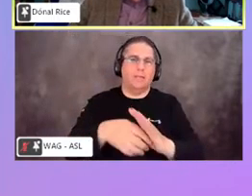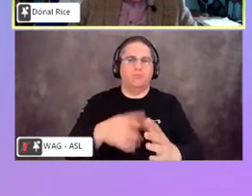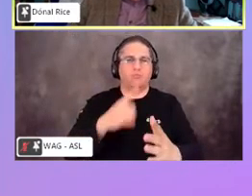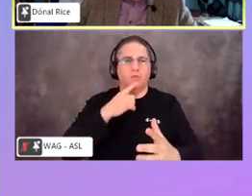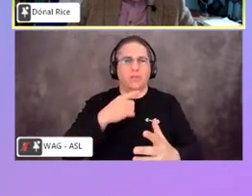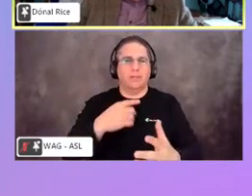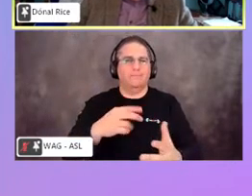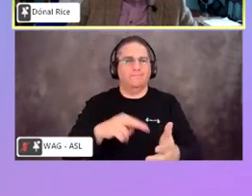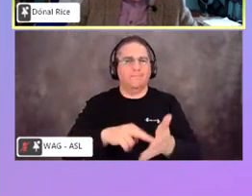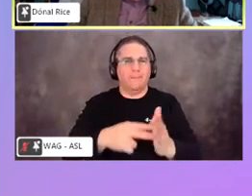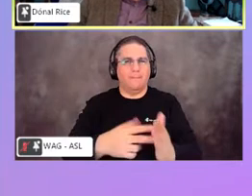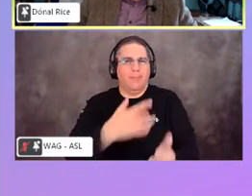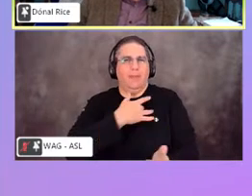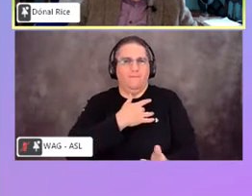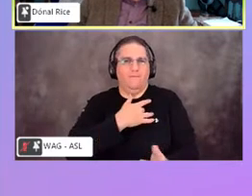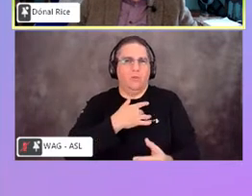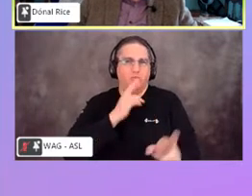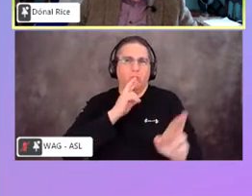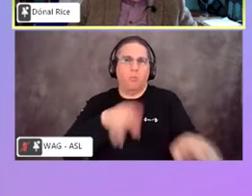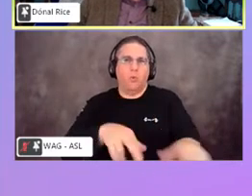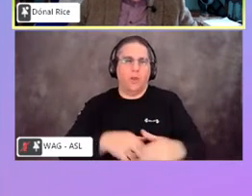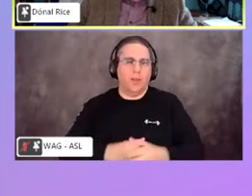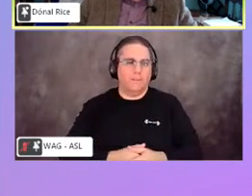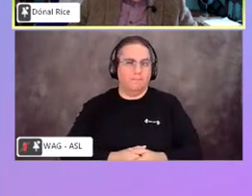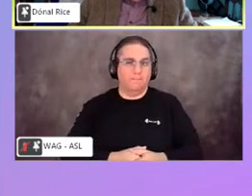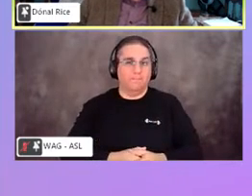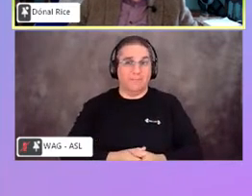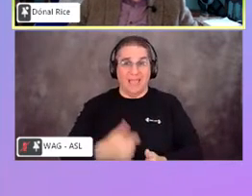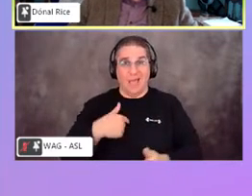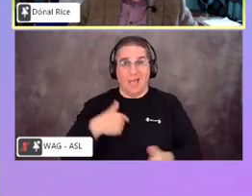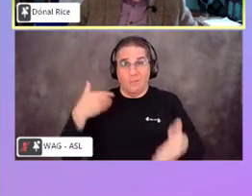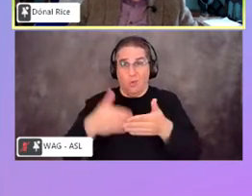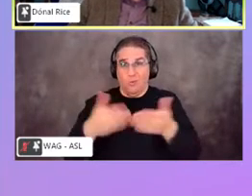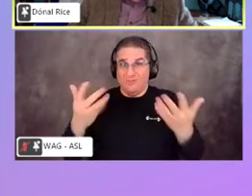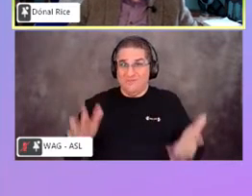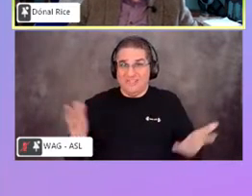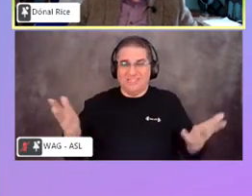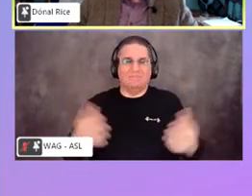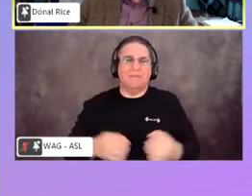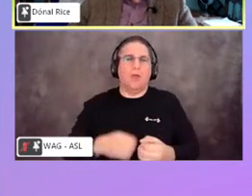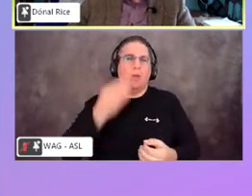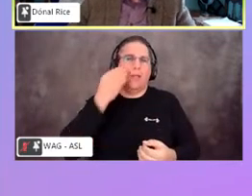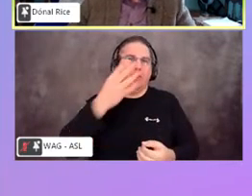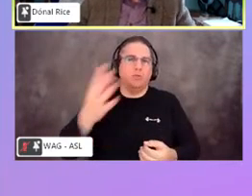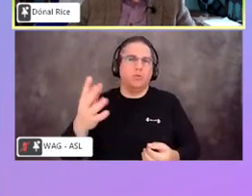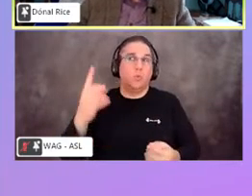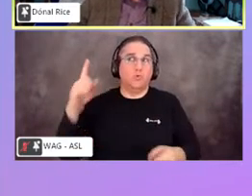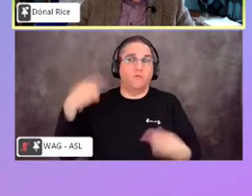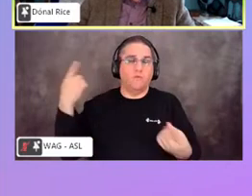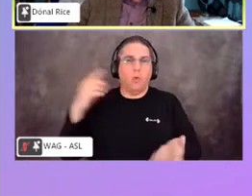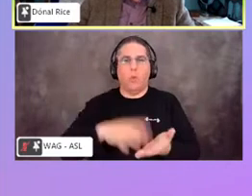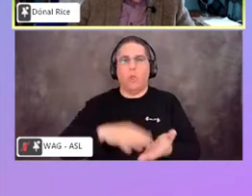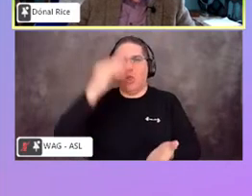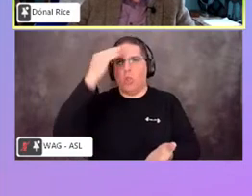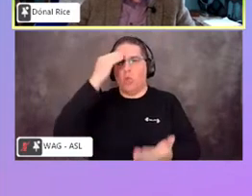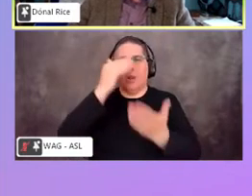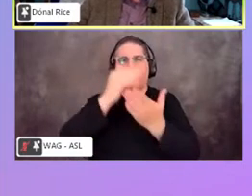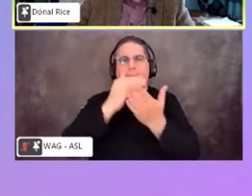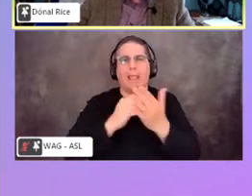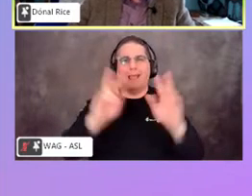on our approach. We will continue along that way period all this data to provide more meaningful